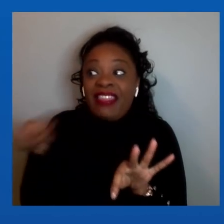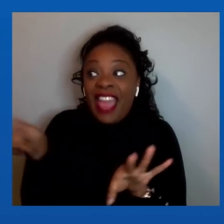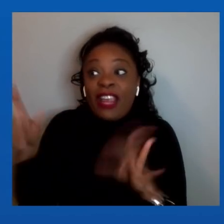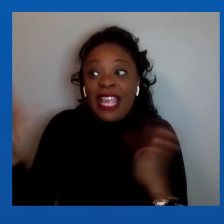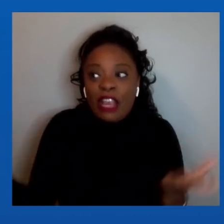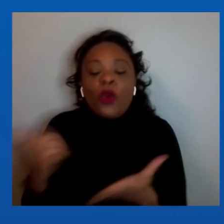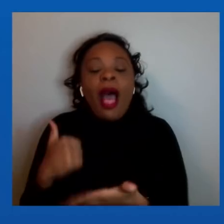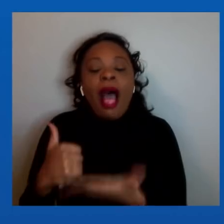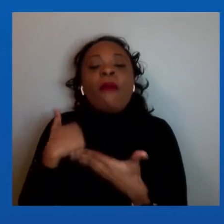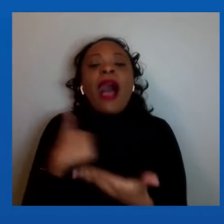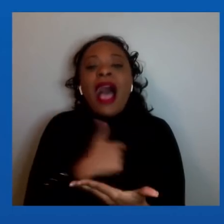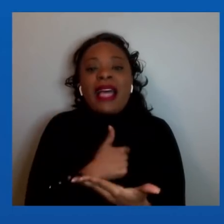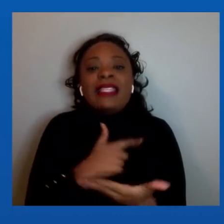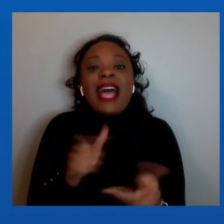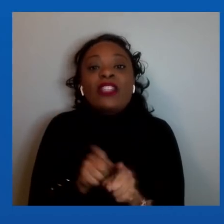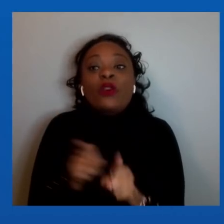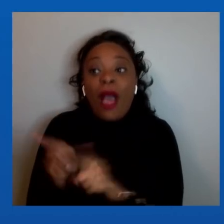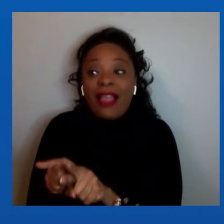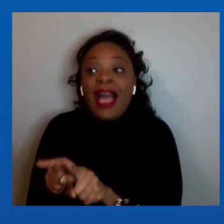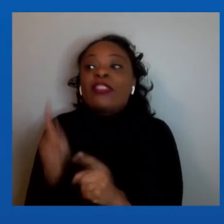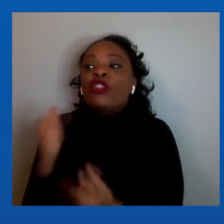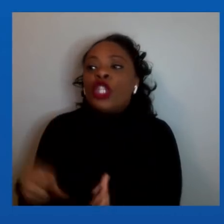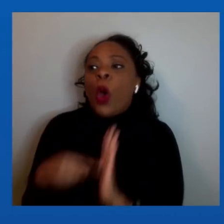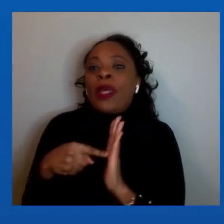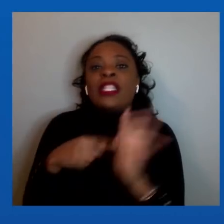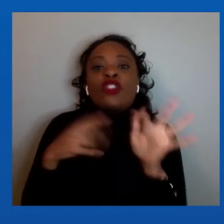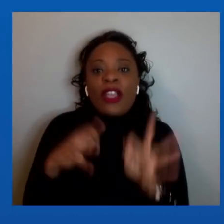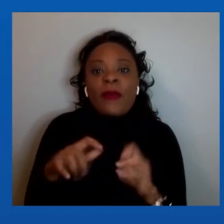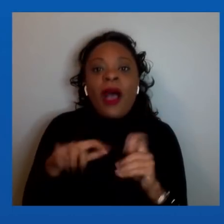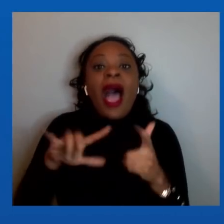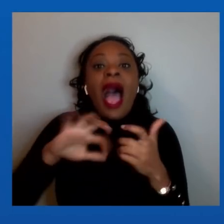as well as to show us the direction of how we can live a better life.